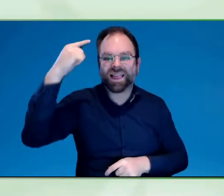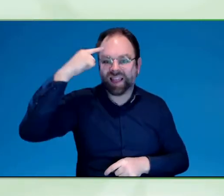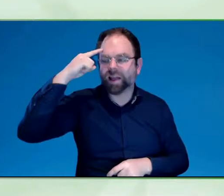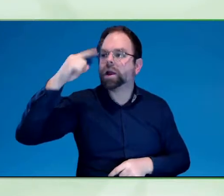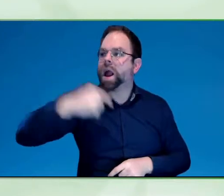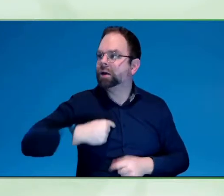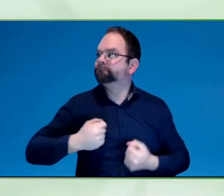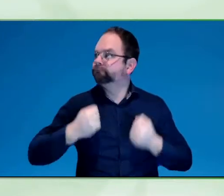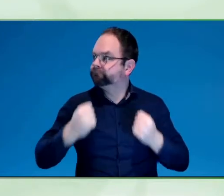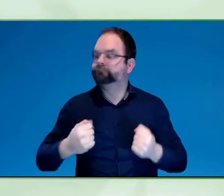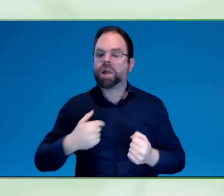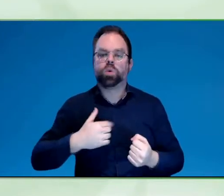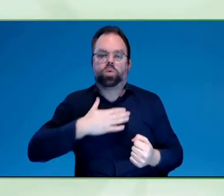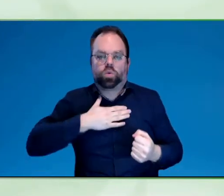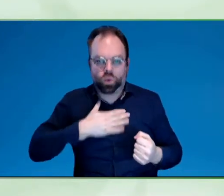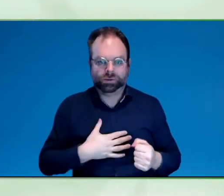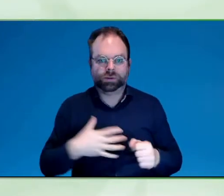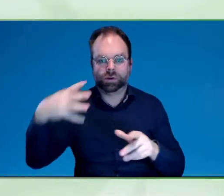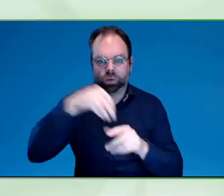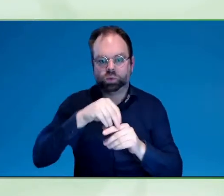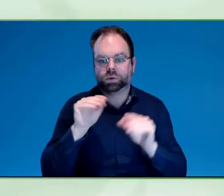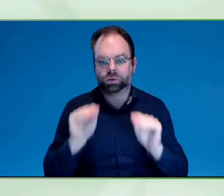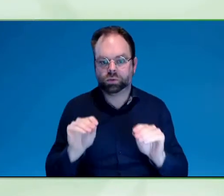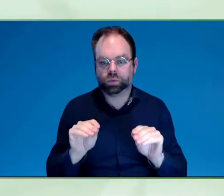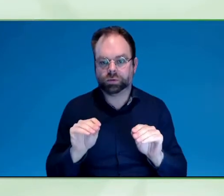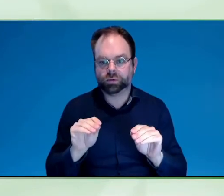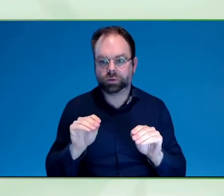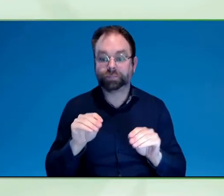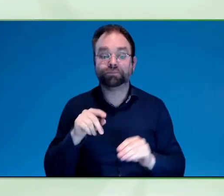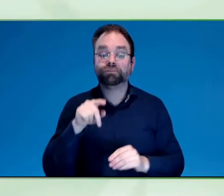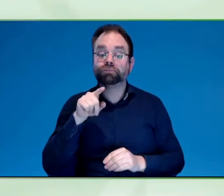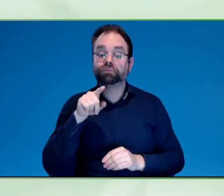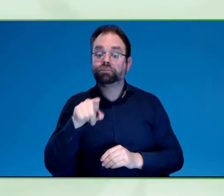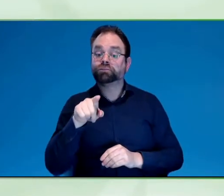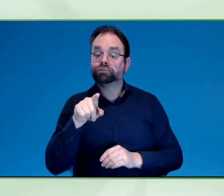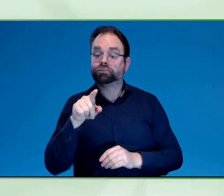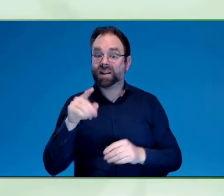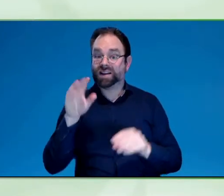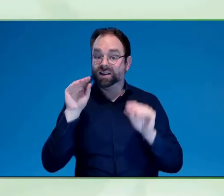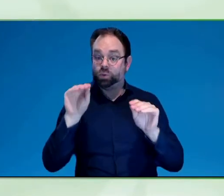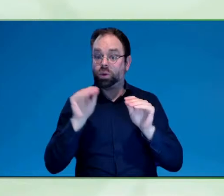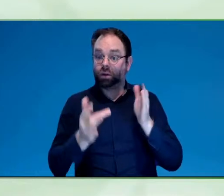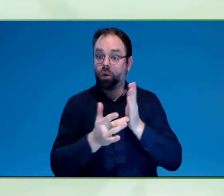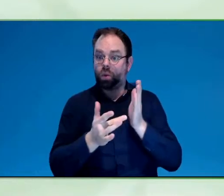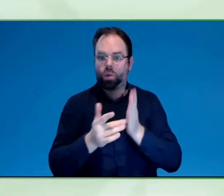What if someone could get the information out of that? That is just one example of educational technology.